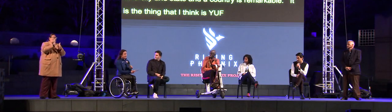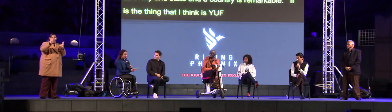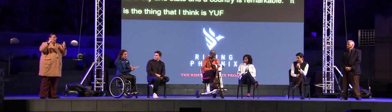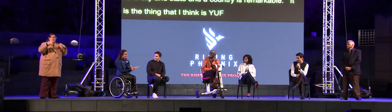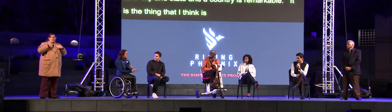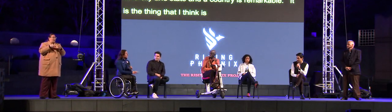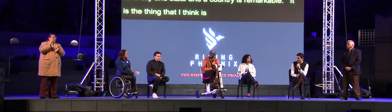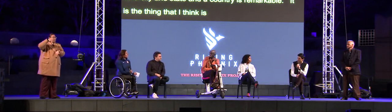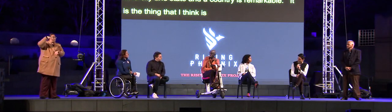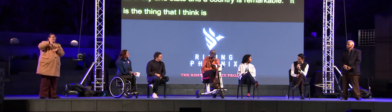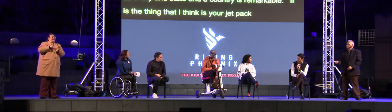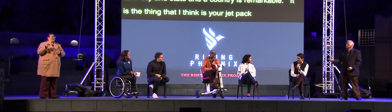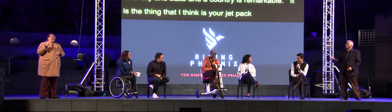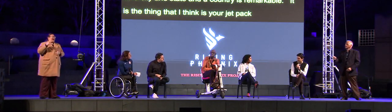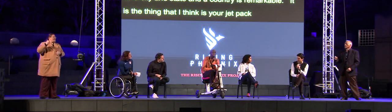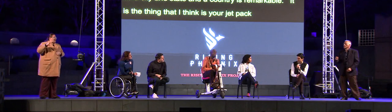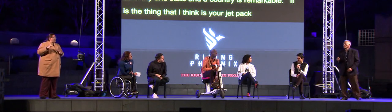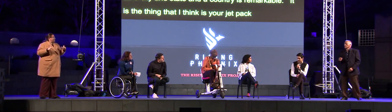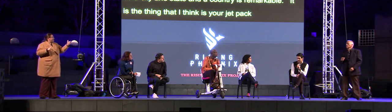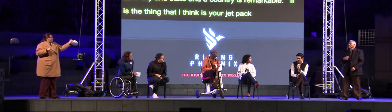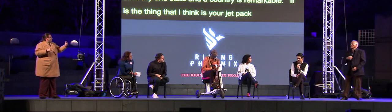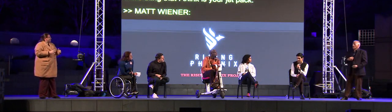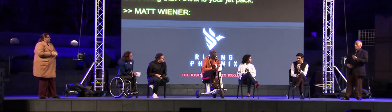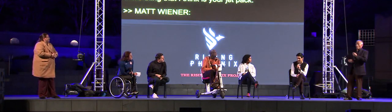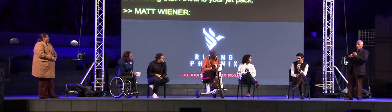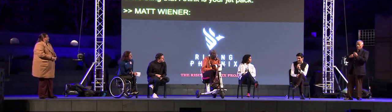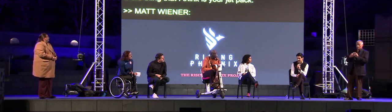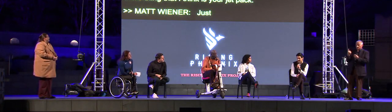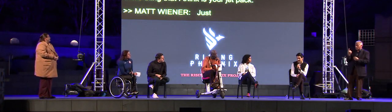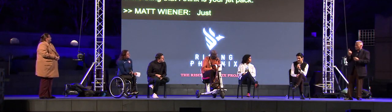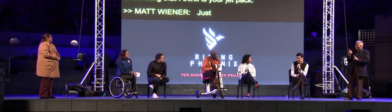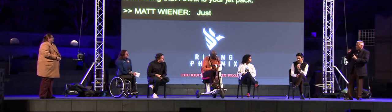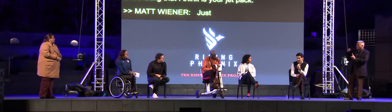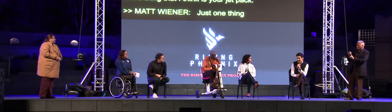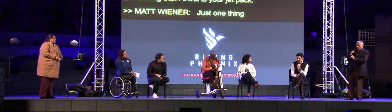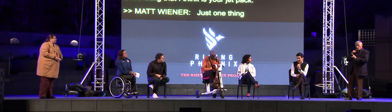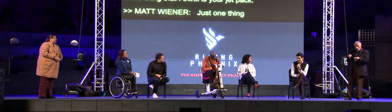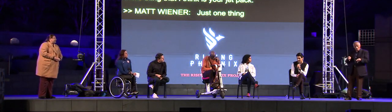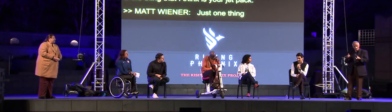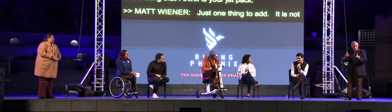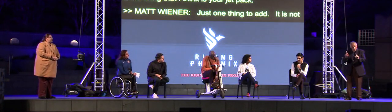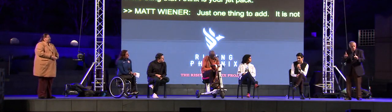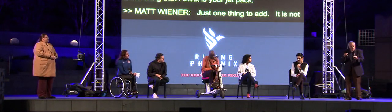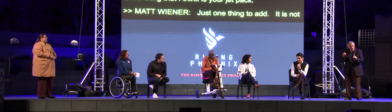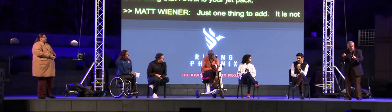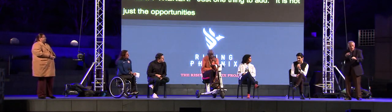Just one thing to add. It's not just the opportunity and the power, I think.